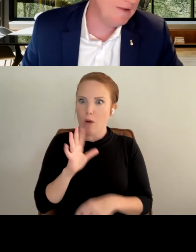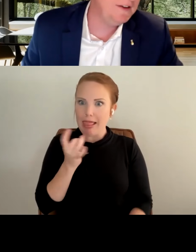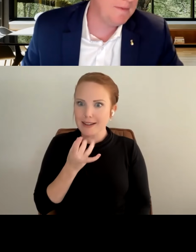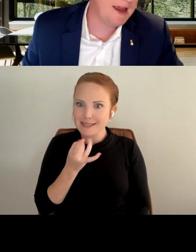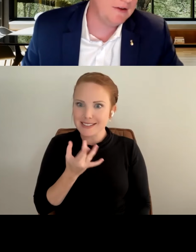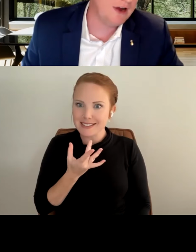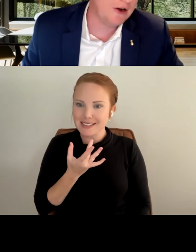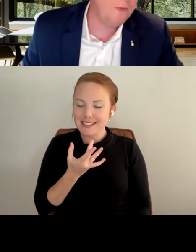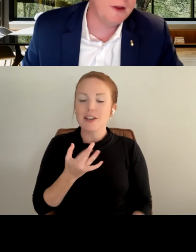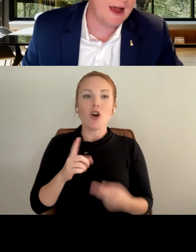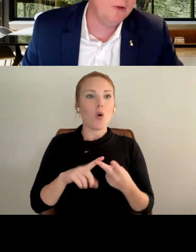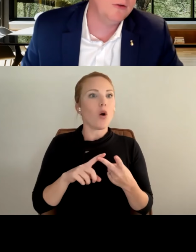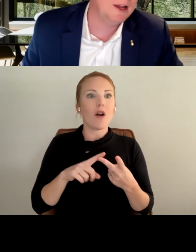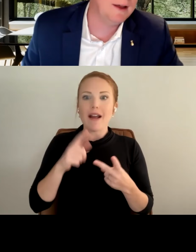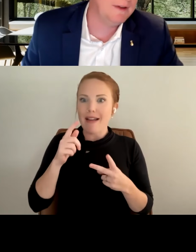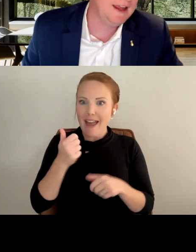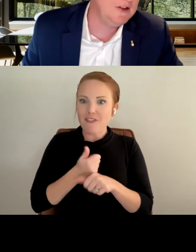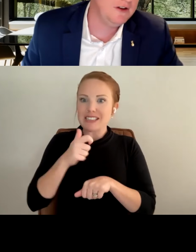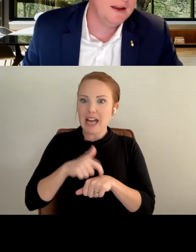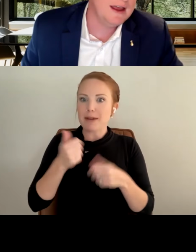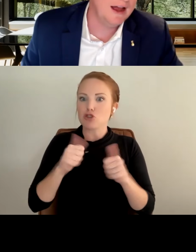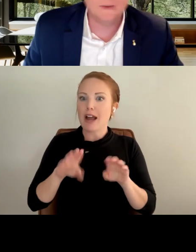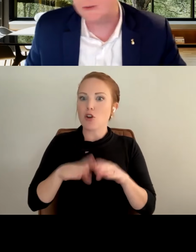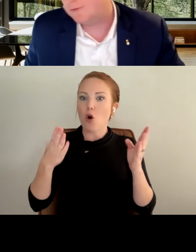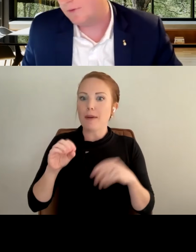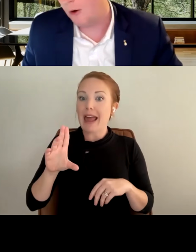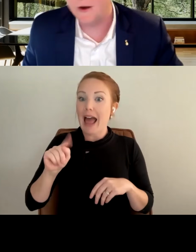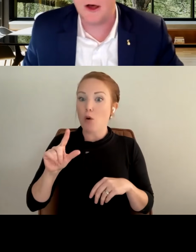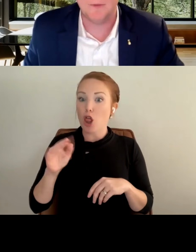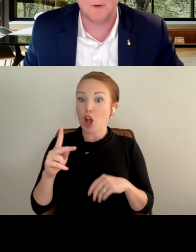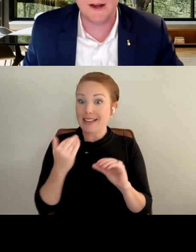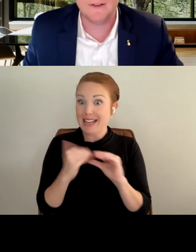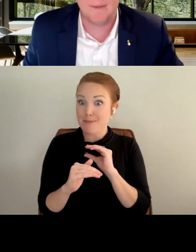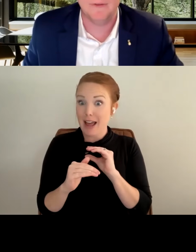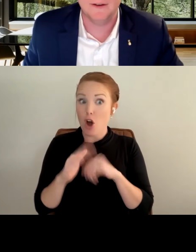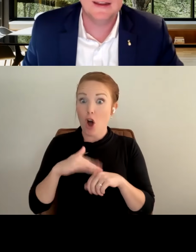like every time I try to open Outlook while I'm on vacation, just open audible right on top of it,